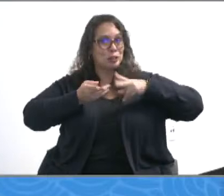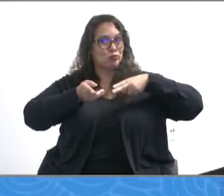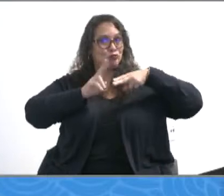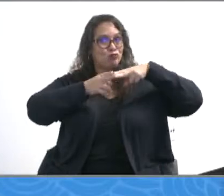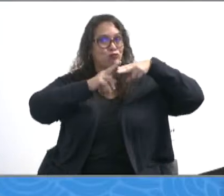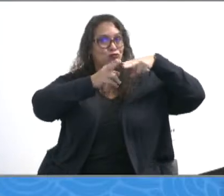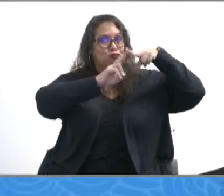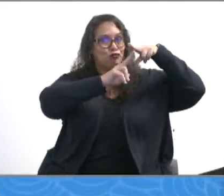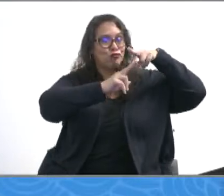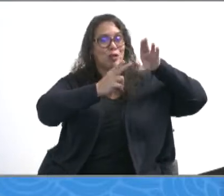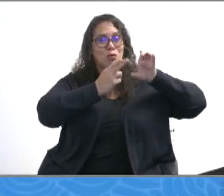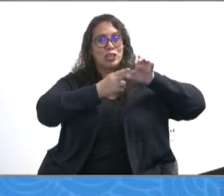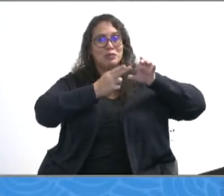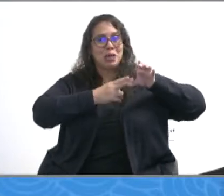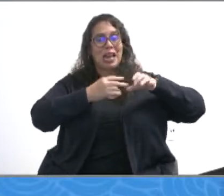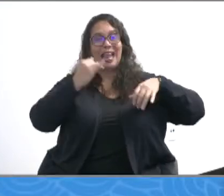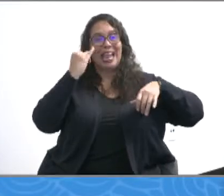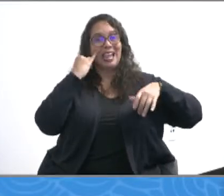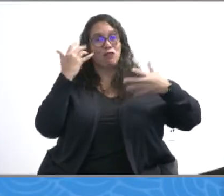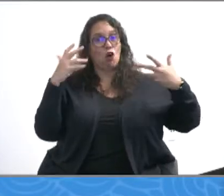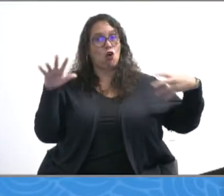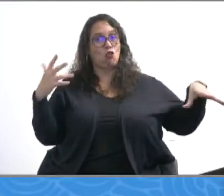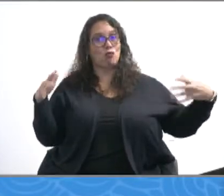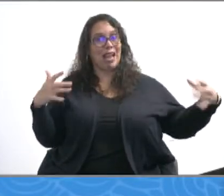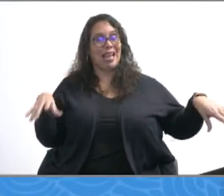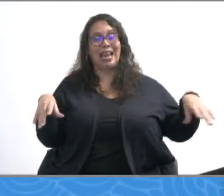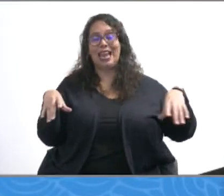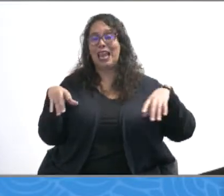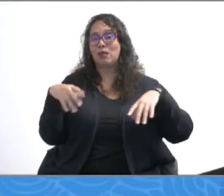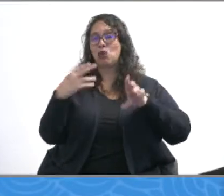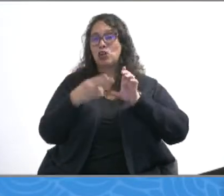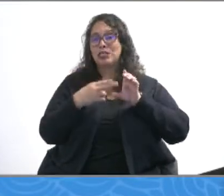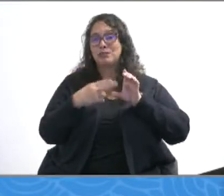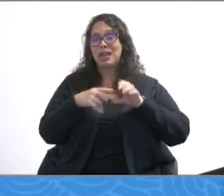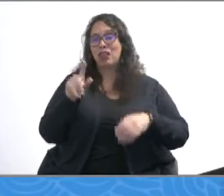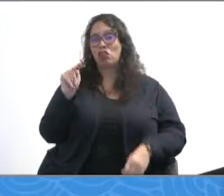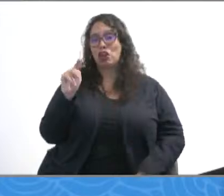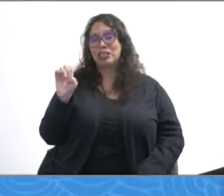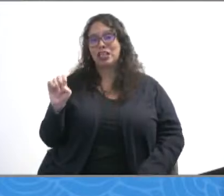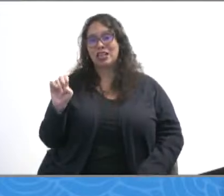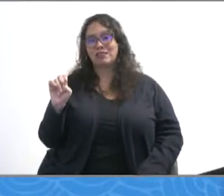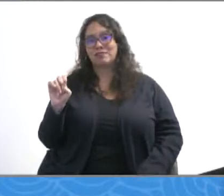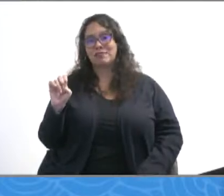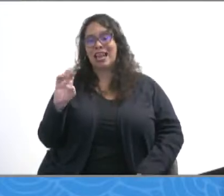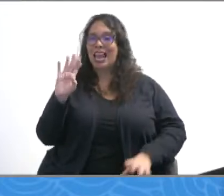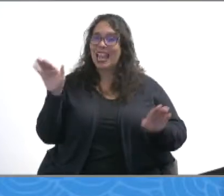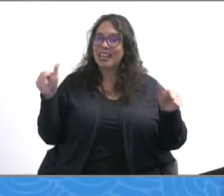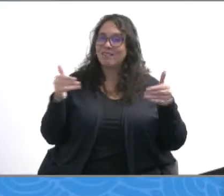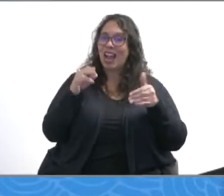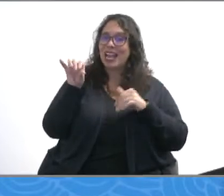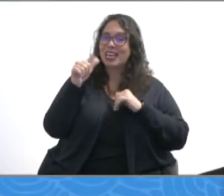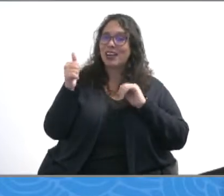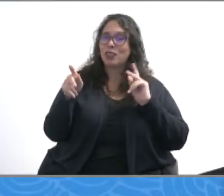Again, if you already did participate in ThoughtExchange, bring someone along and invite them to do as well.